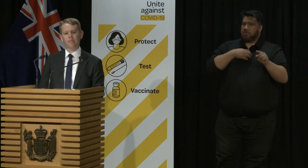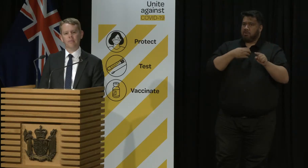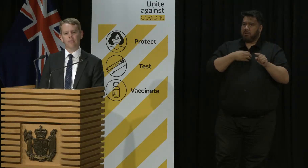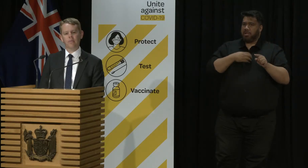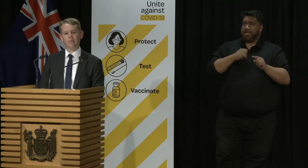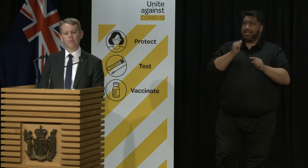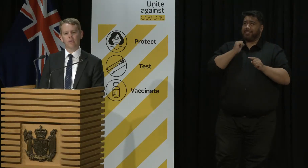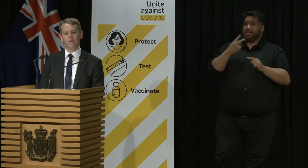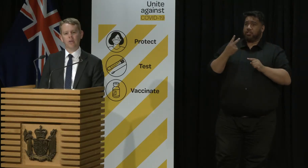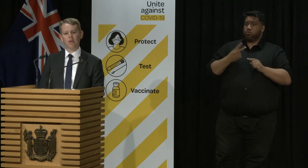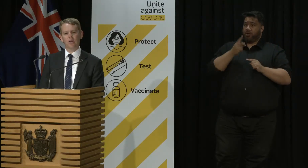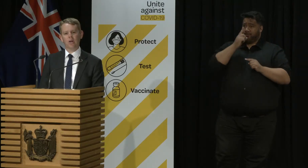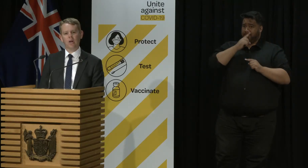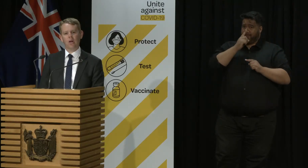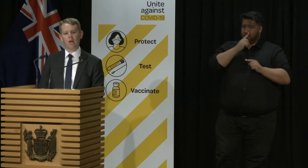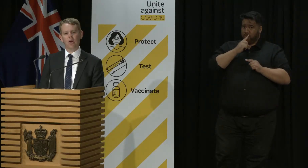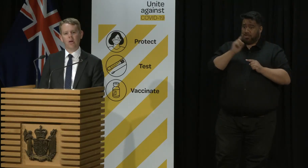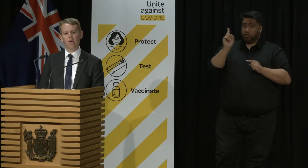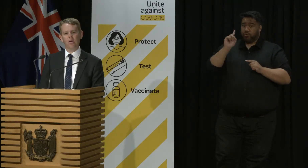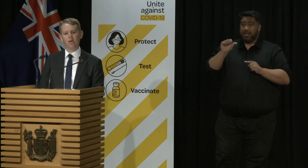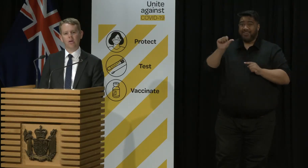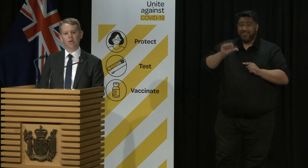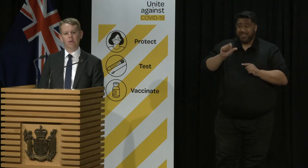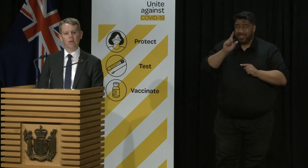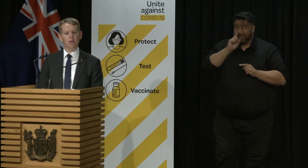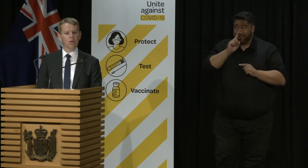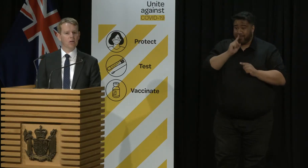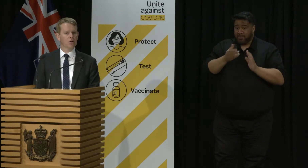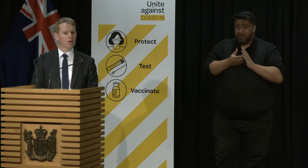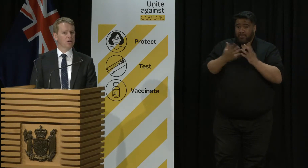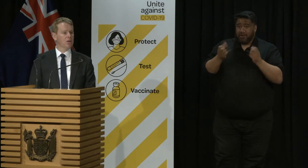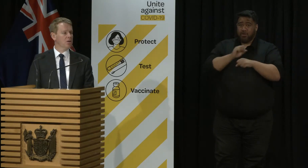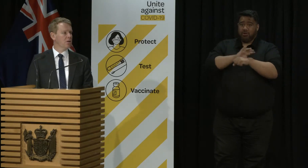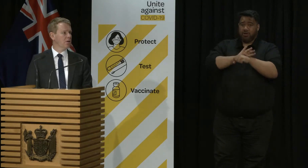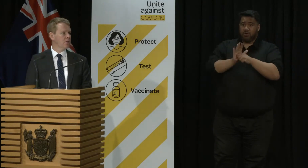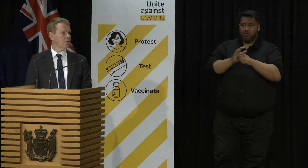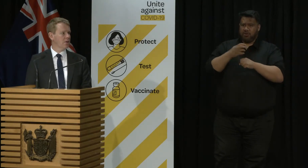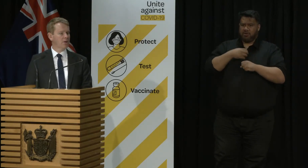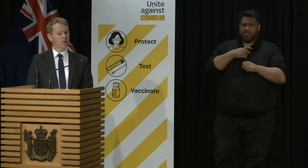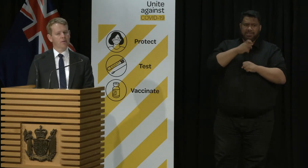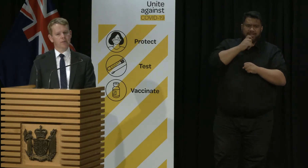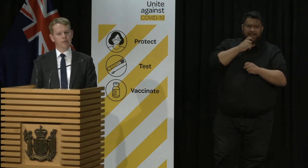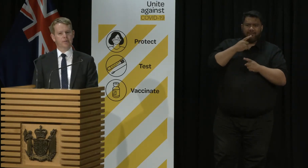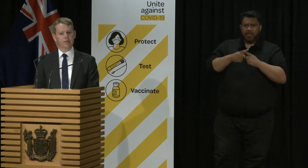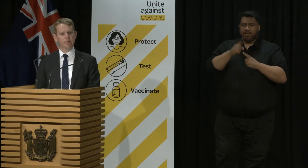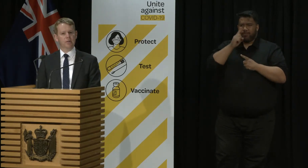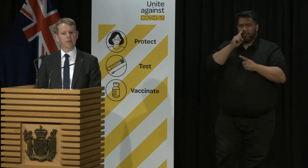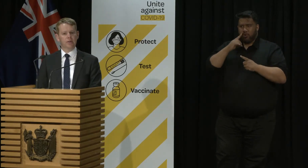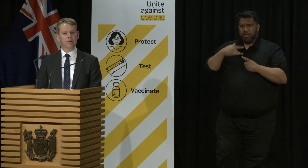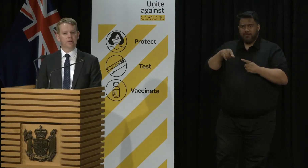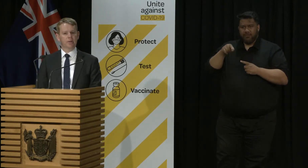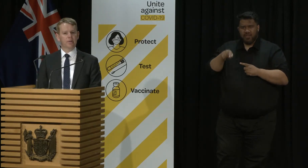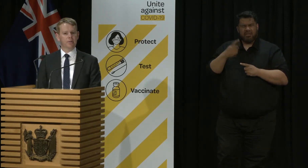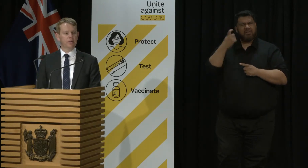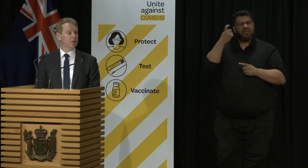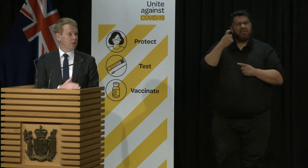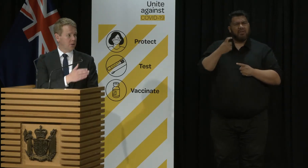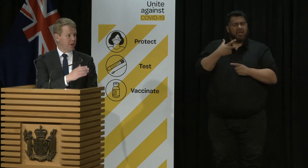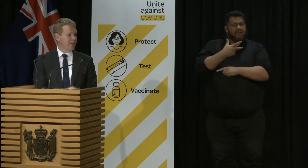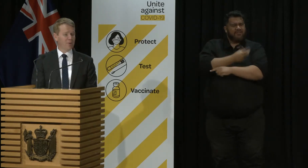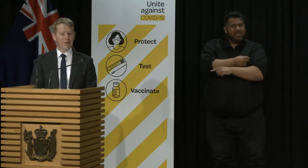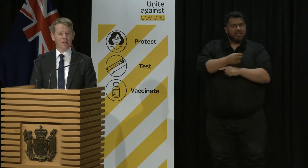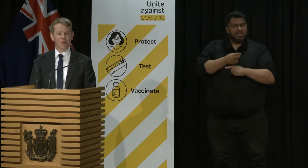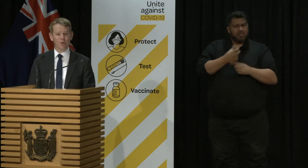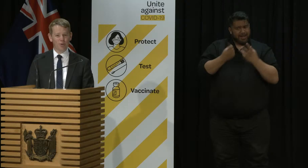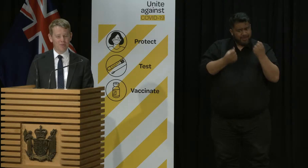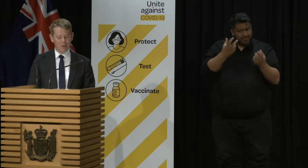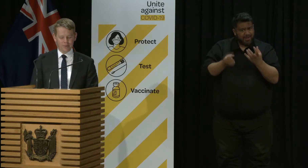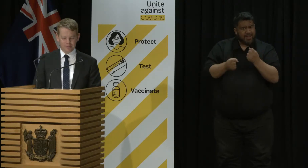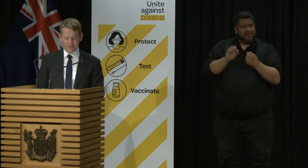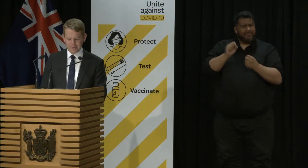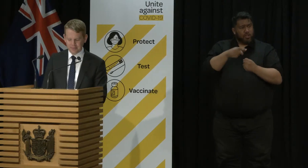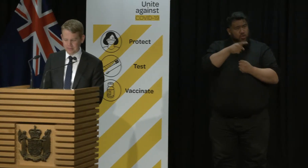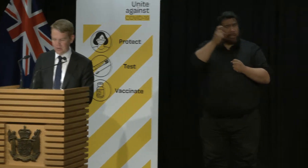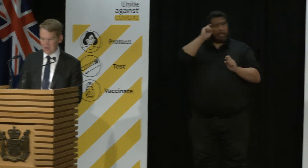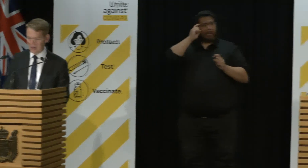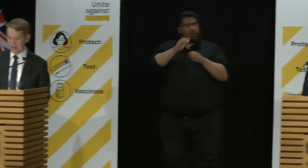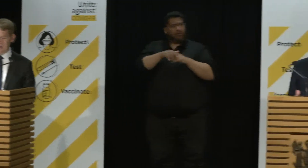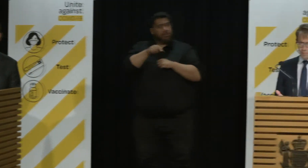In terms of the situation